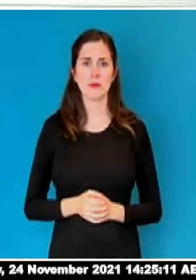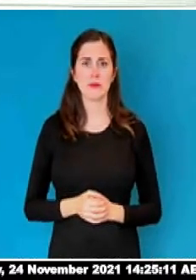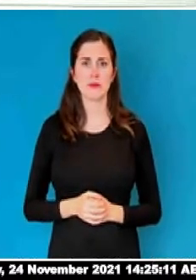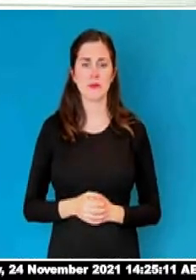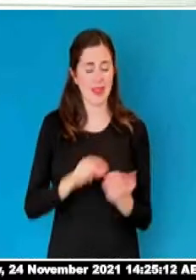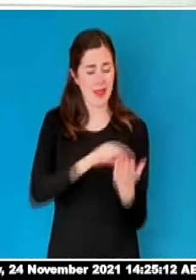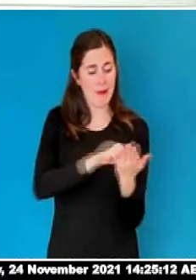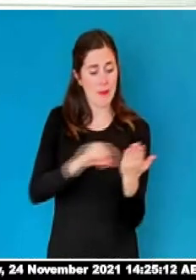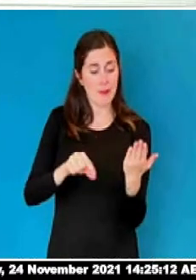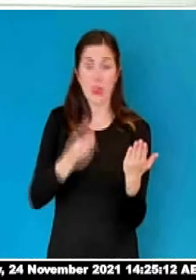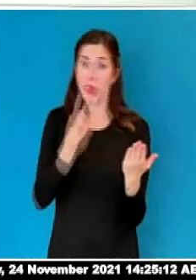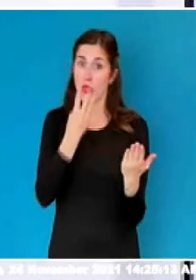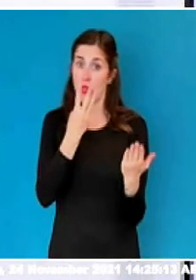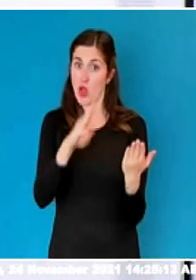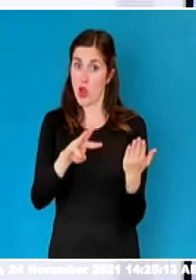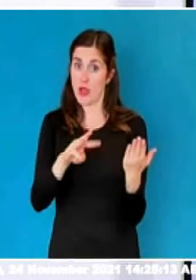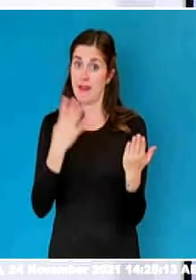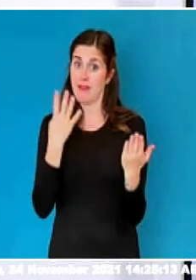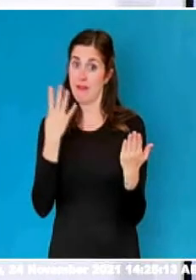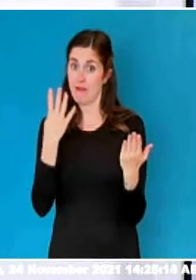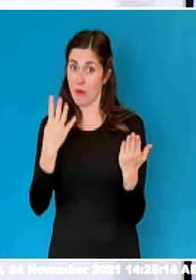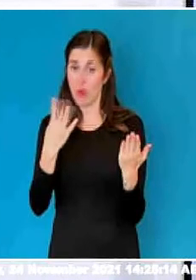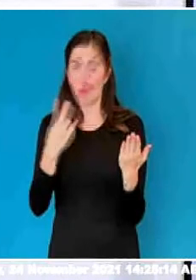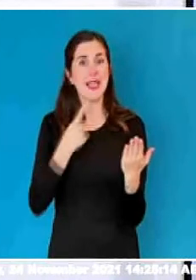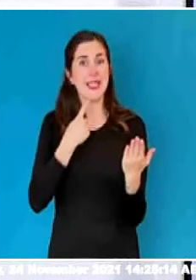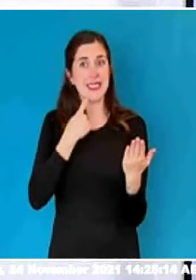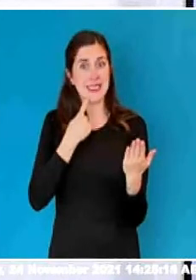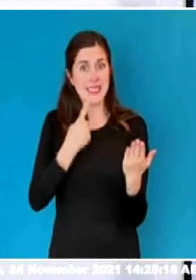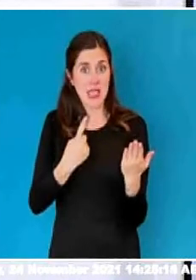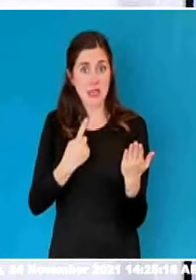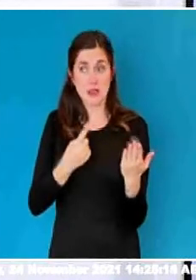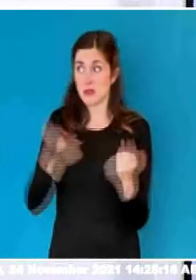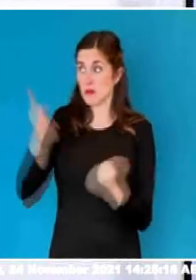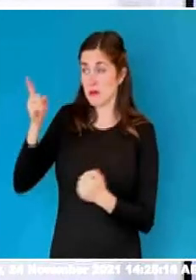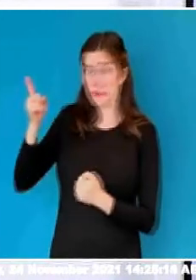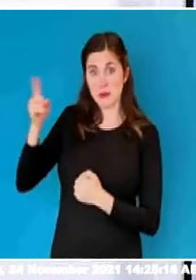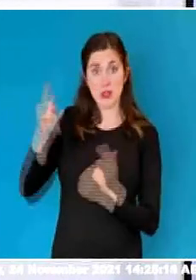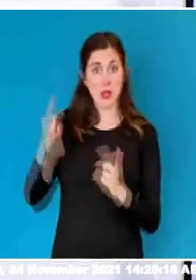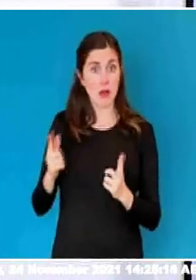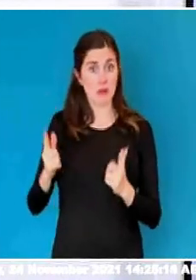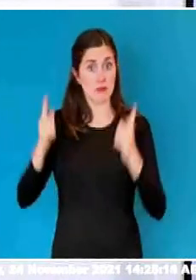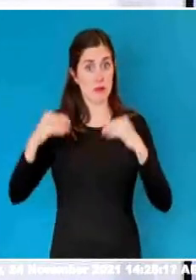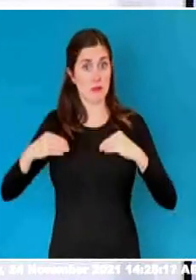There is no general proposition that an employer can refuse to employ persons with